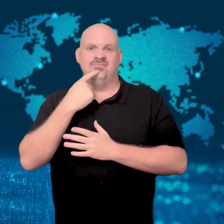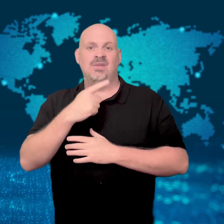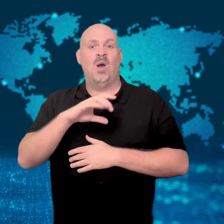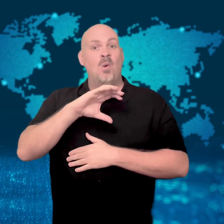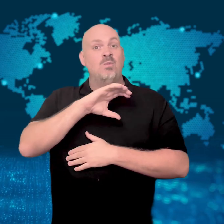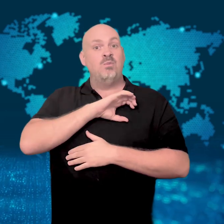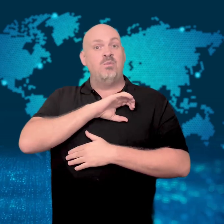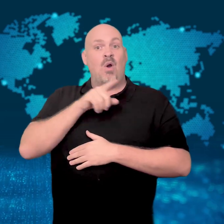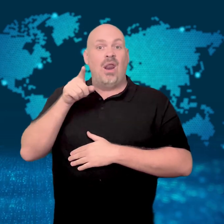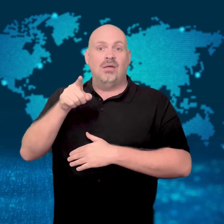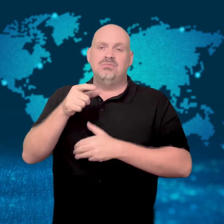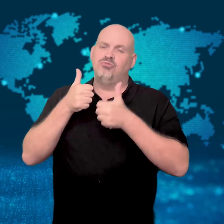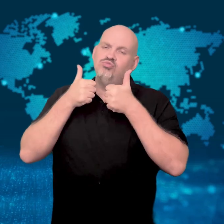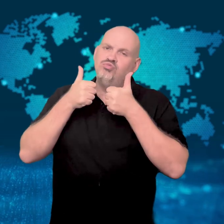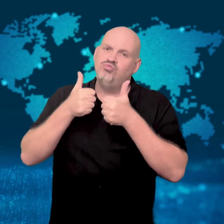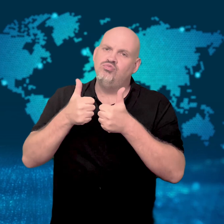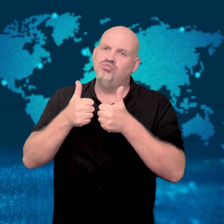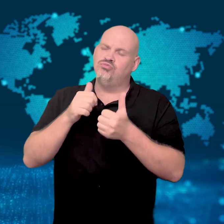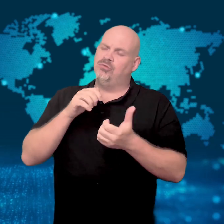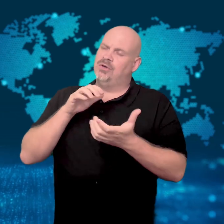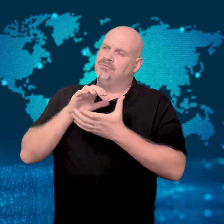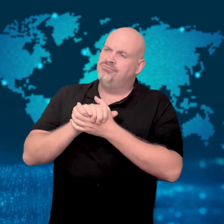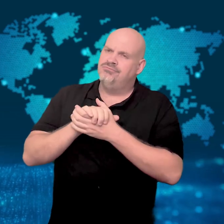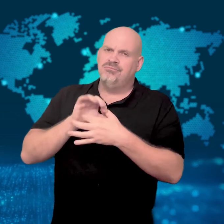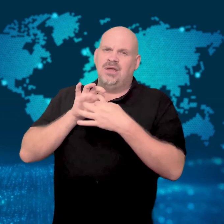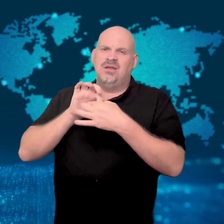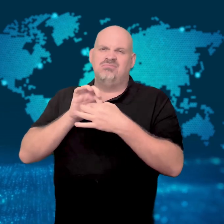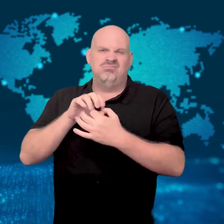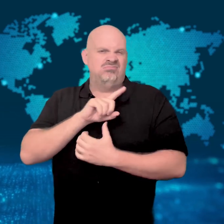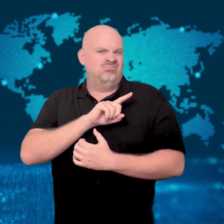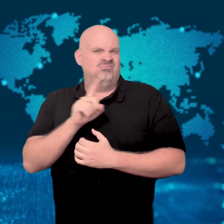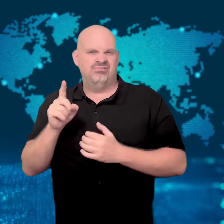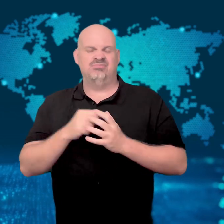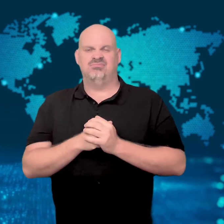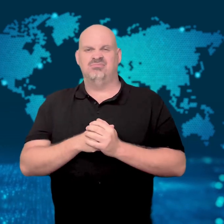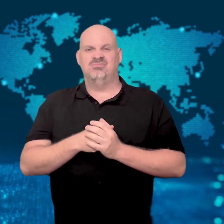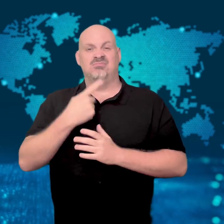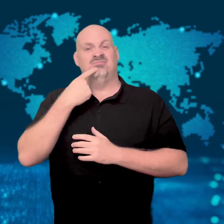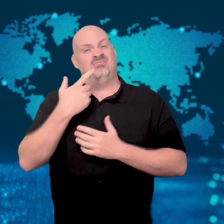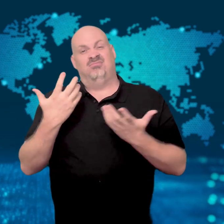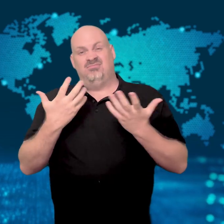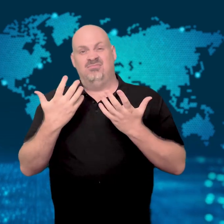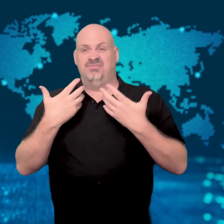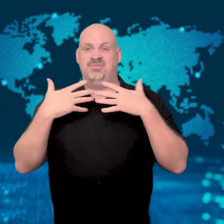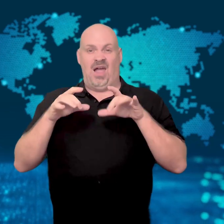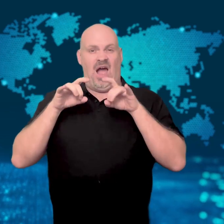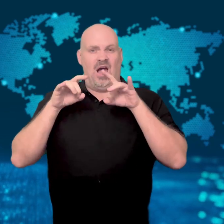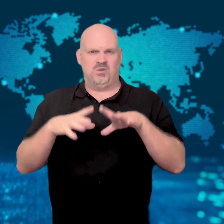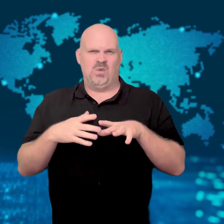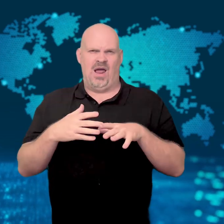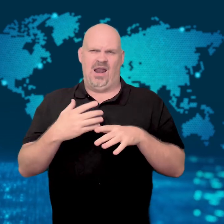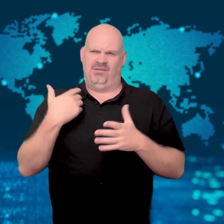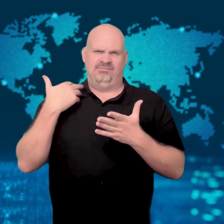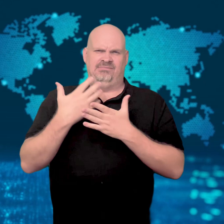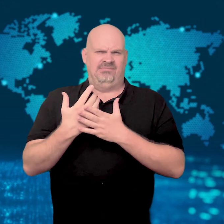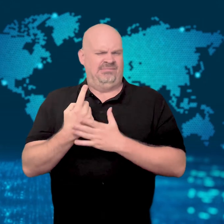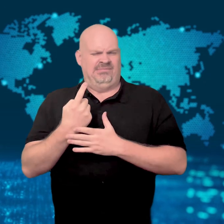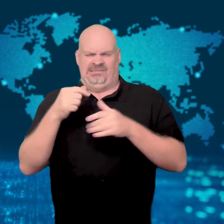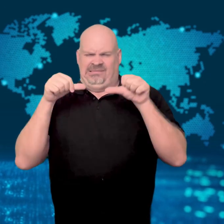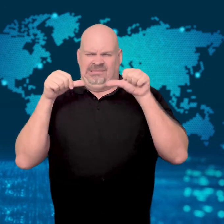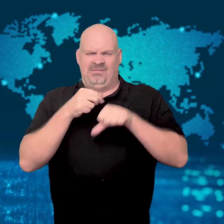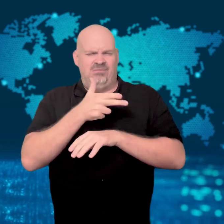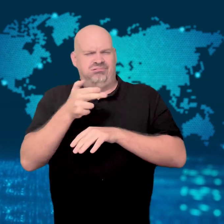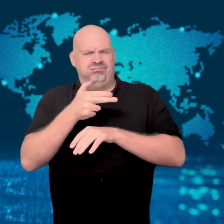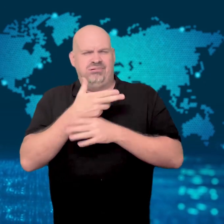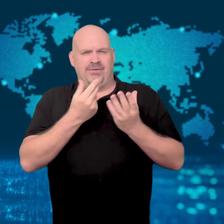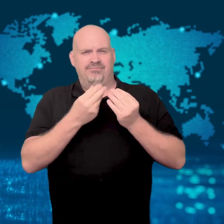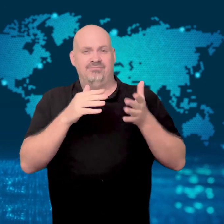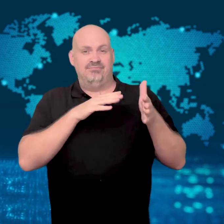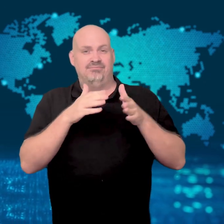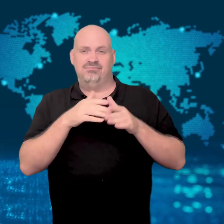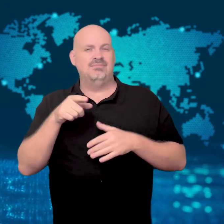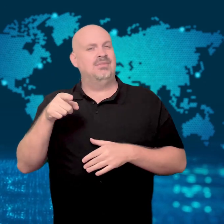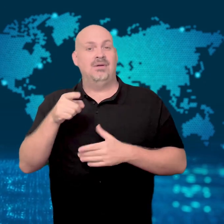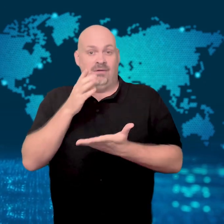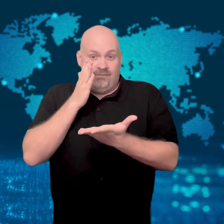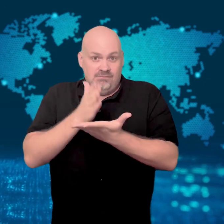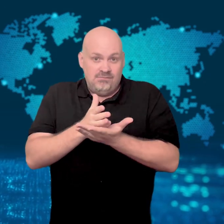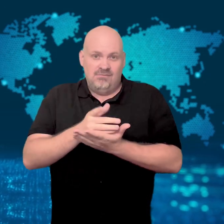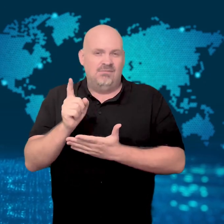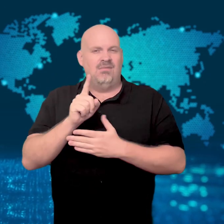In posts, he had expressed a distrust of police and claimed the country's deadliest